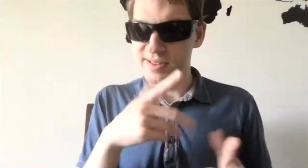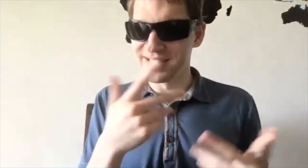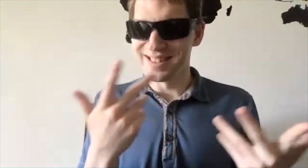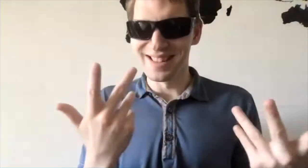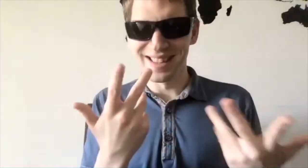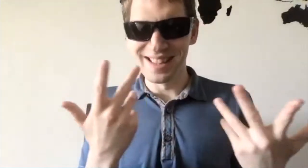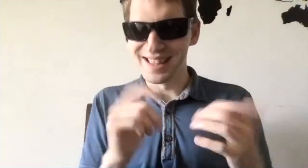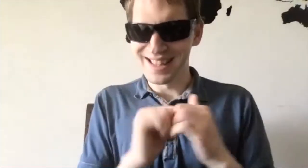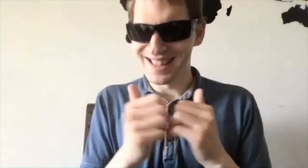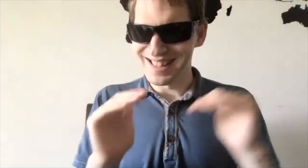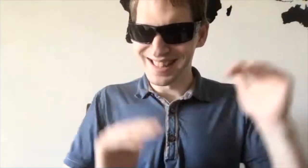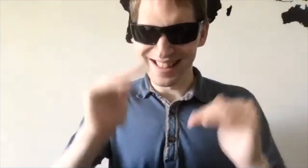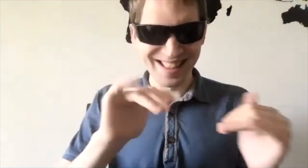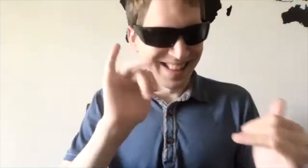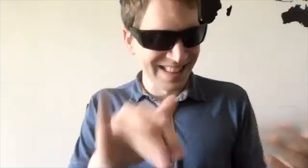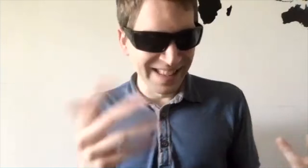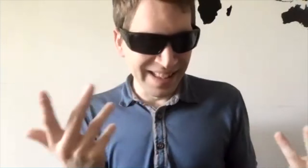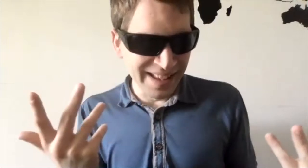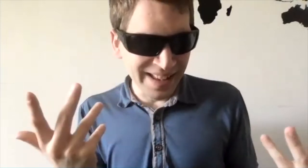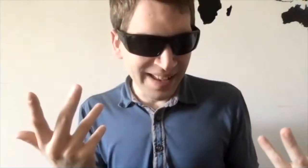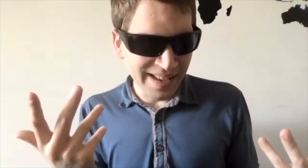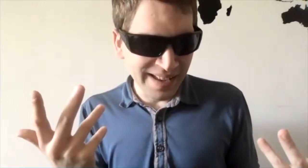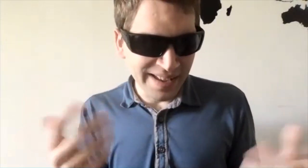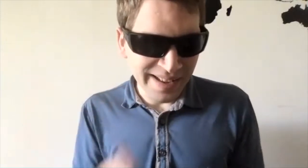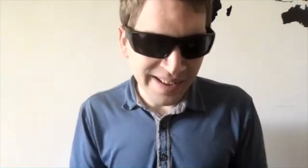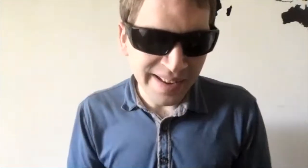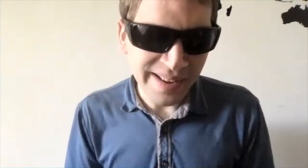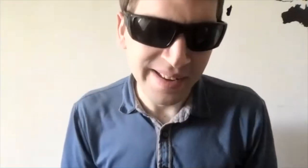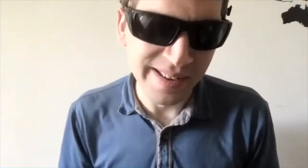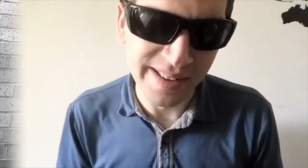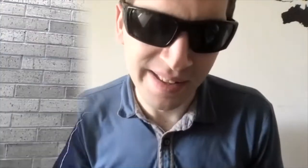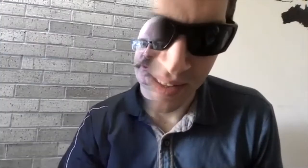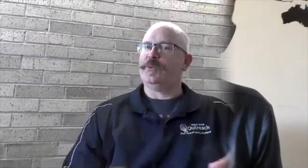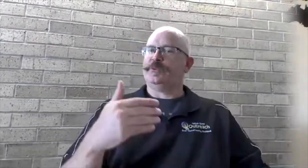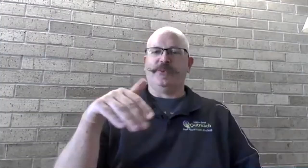Service animals can be a really good thing for us but if it's going to cause more problems then